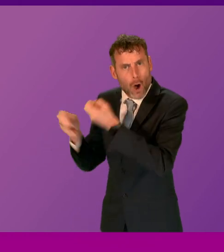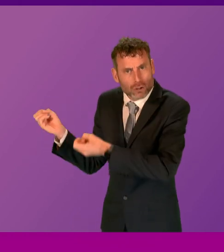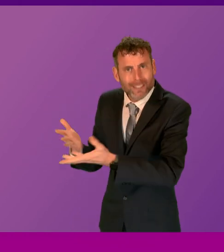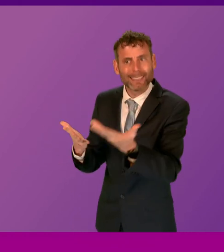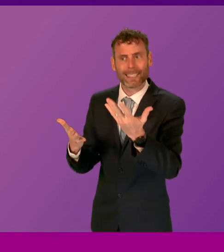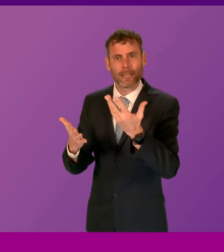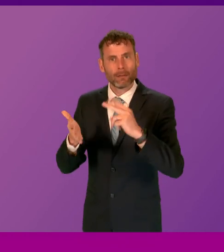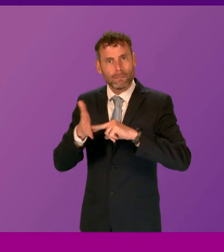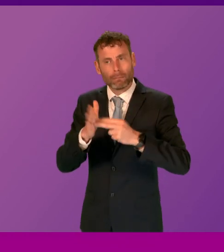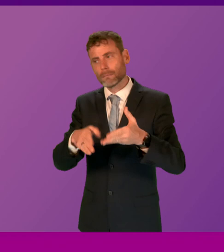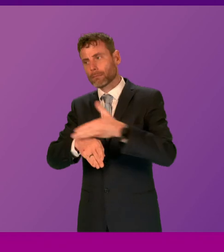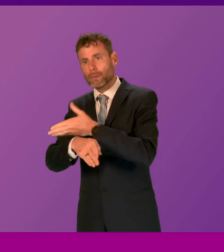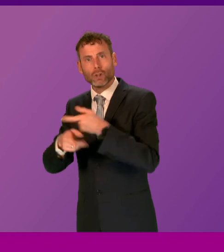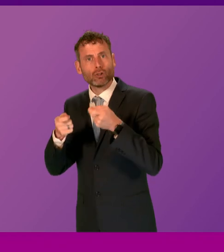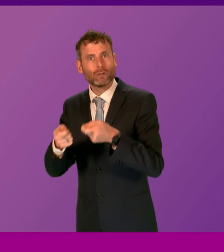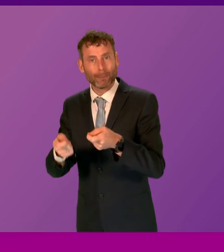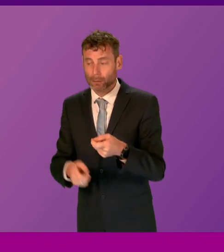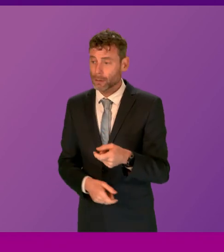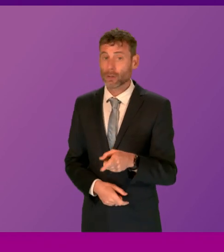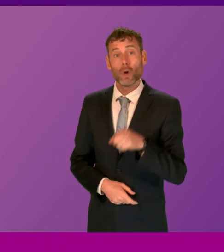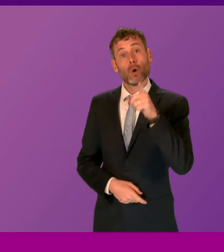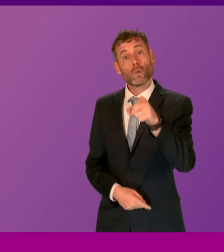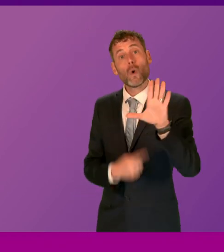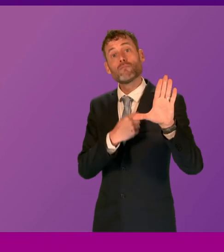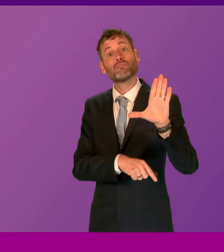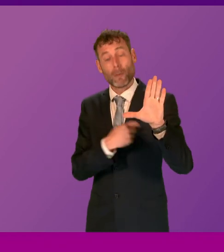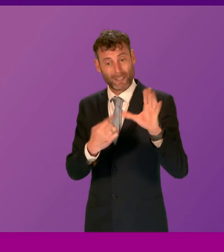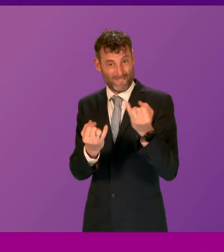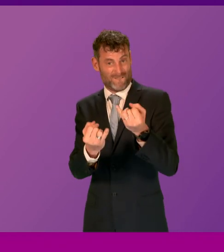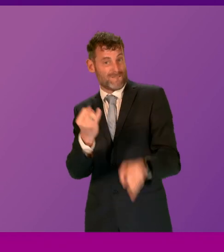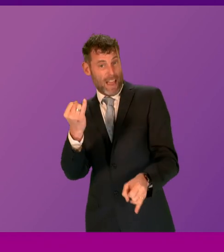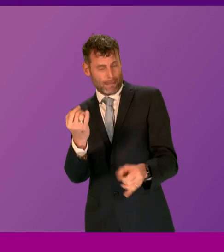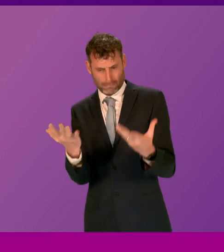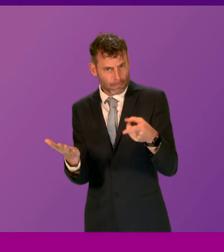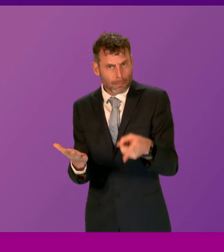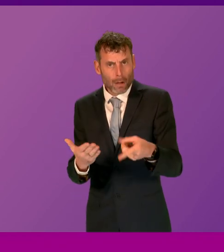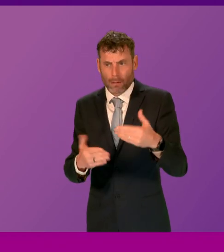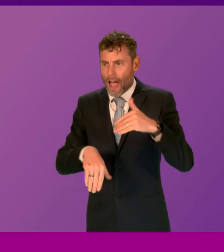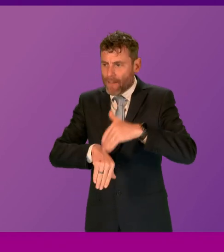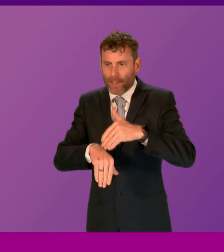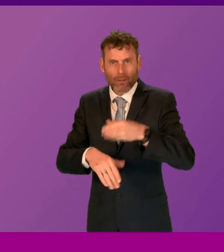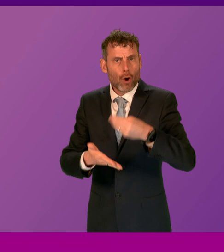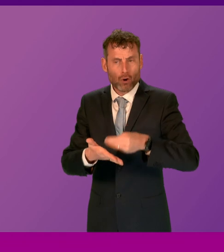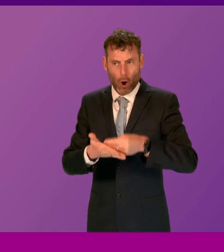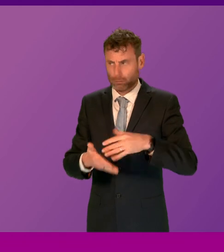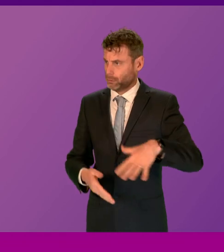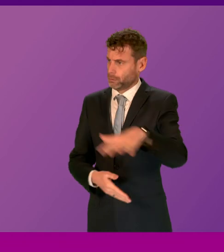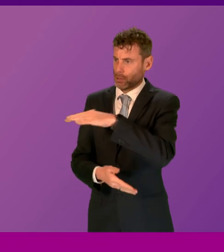How costly has the failure to eradicate delayed discharge been for patients who are waiting in Scotland’s NHS?